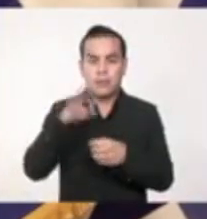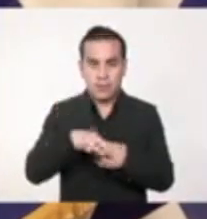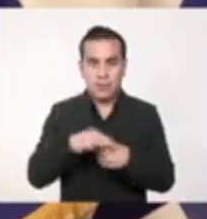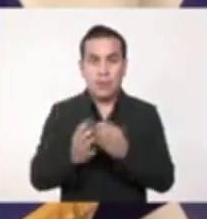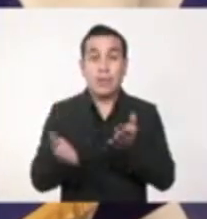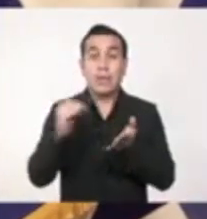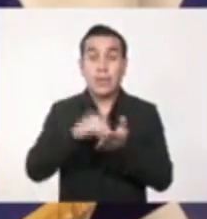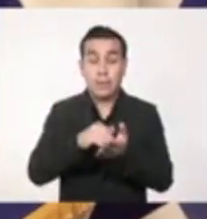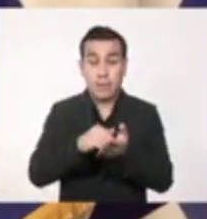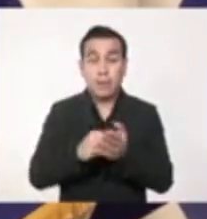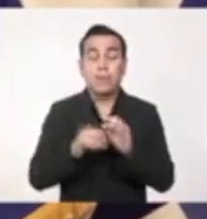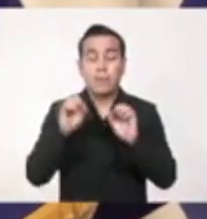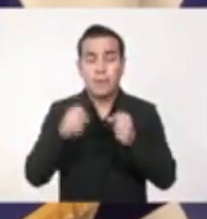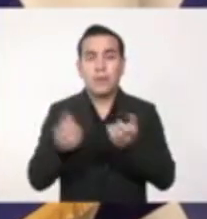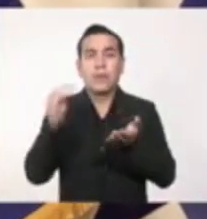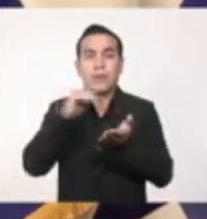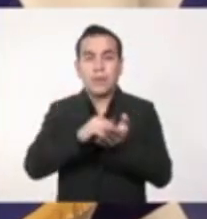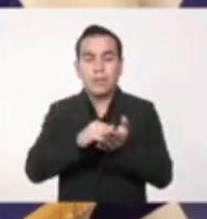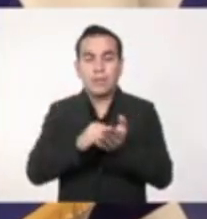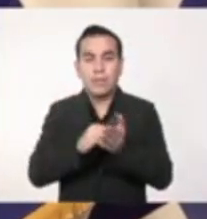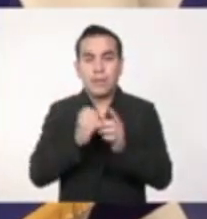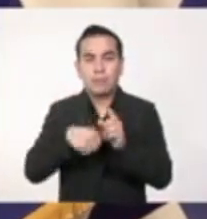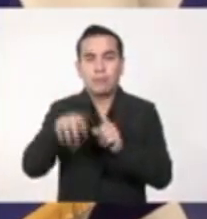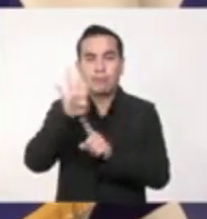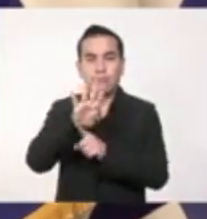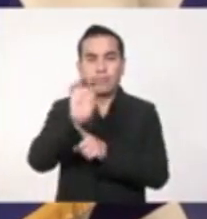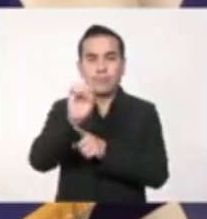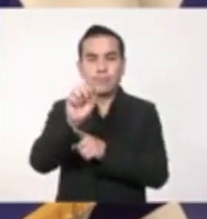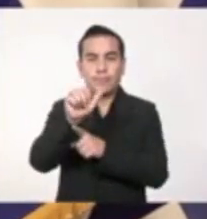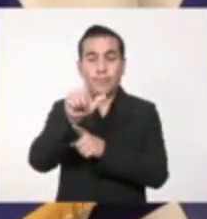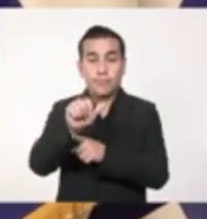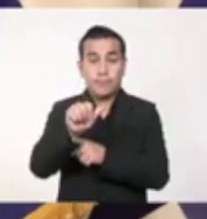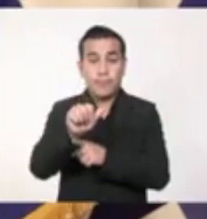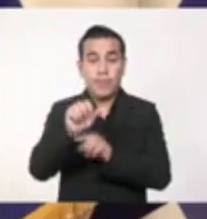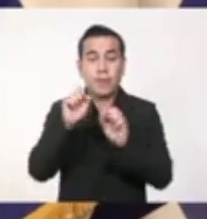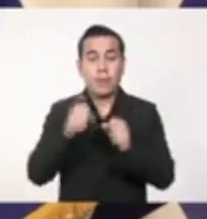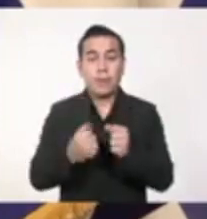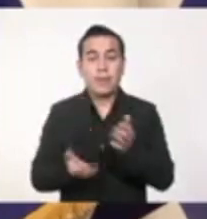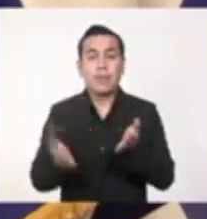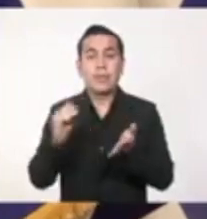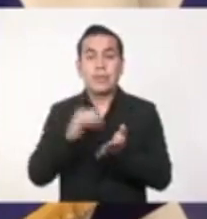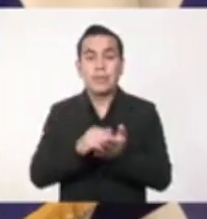twenty seven. And they will be renewed by thirds every three years,